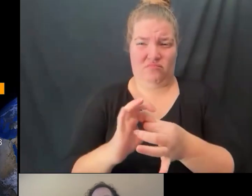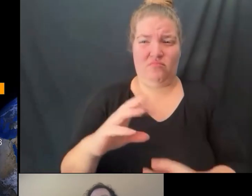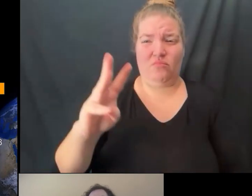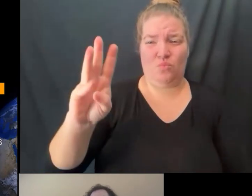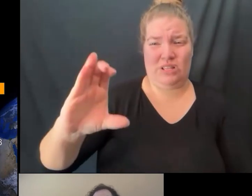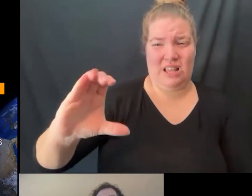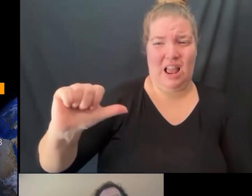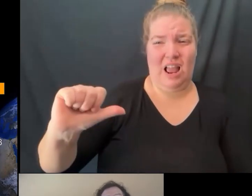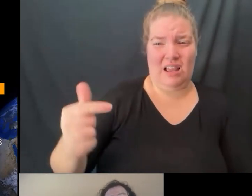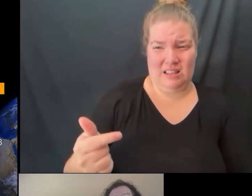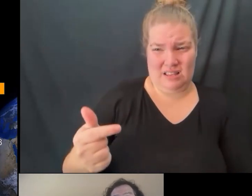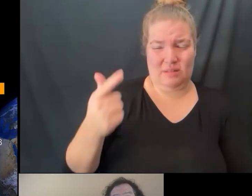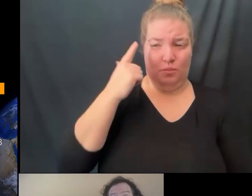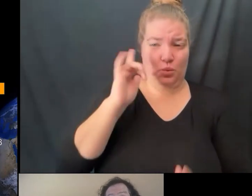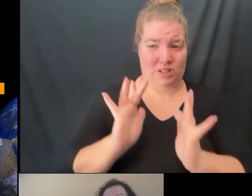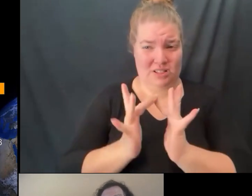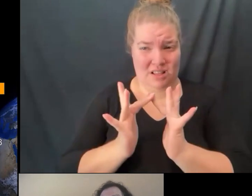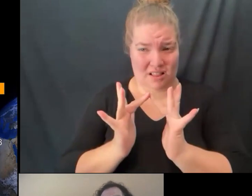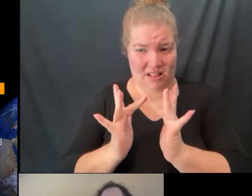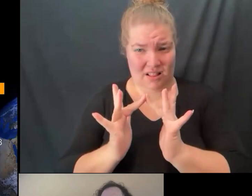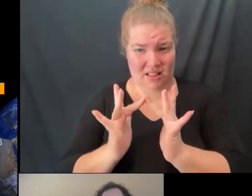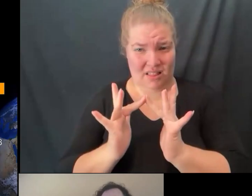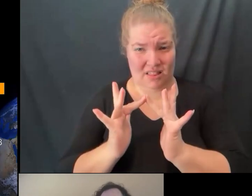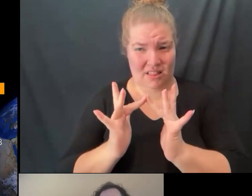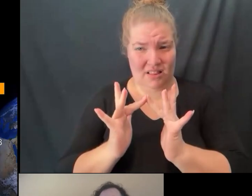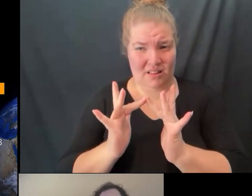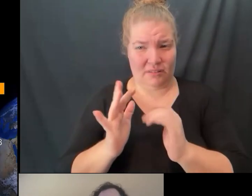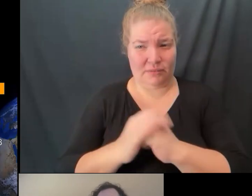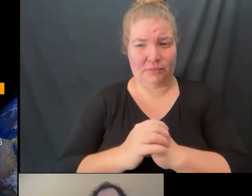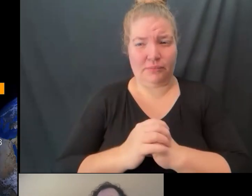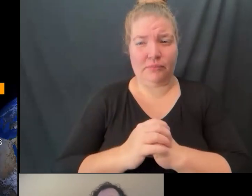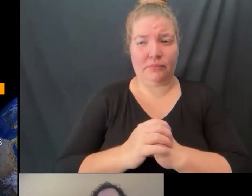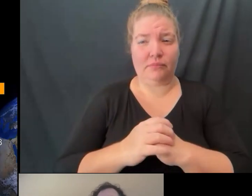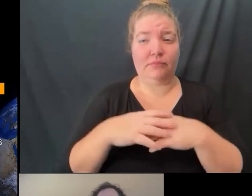for information, communication technologies, websites, apps, documents.